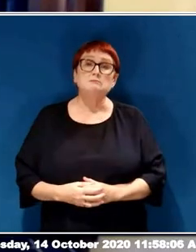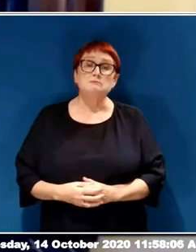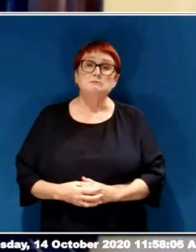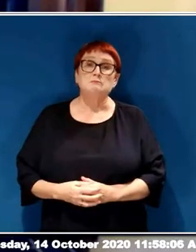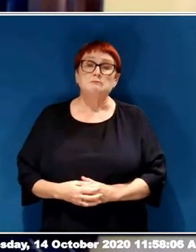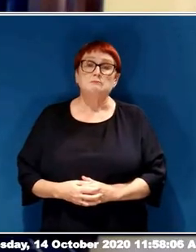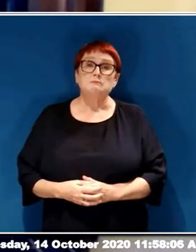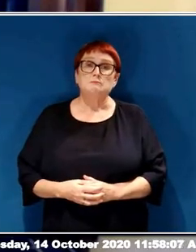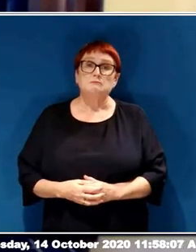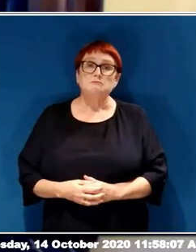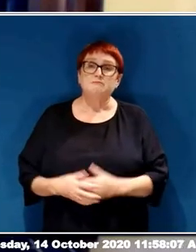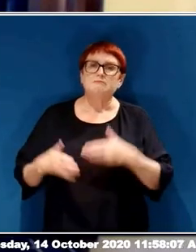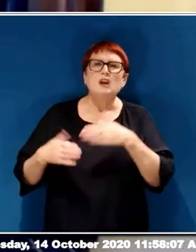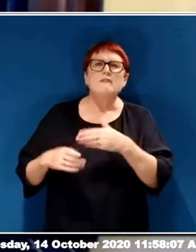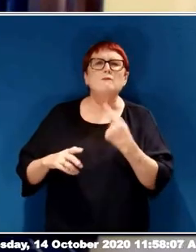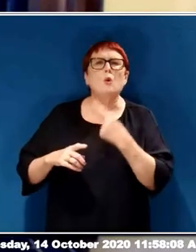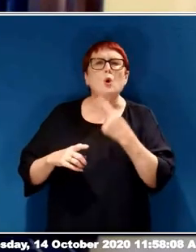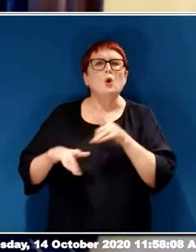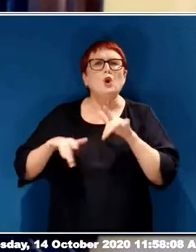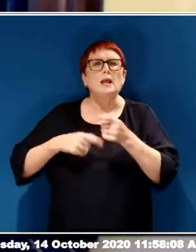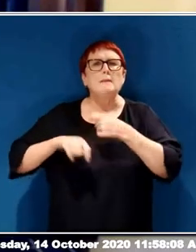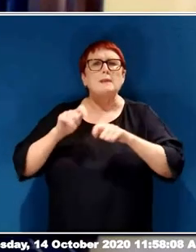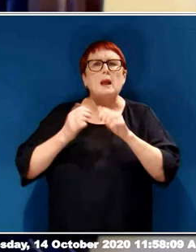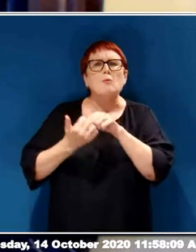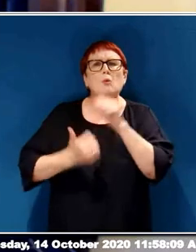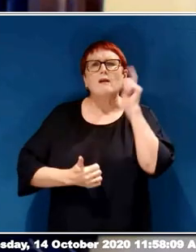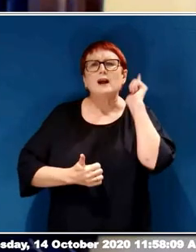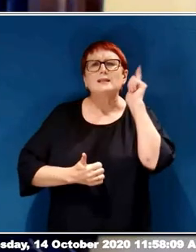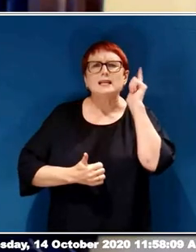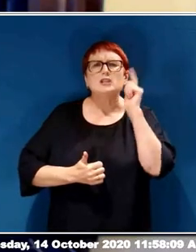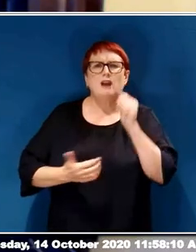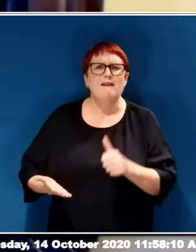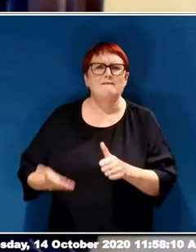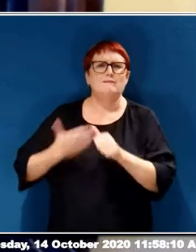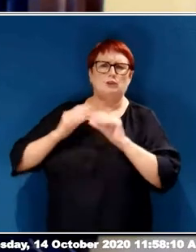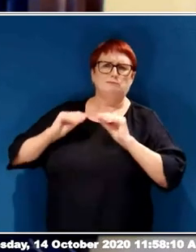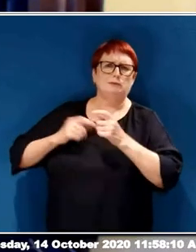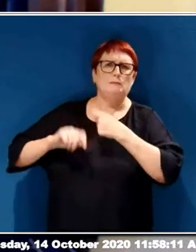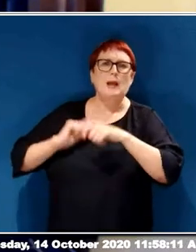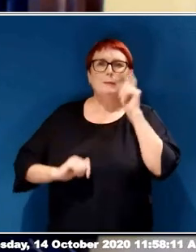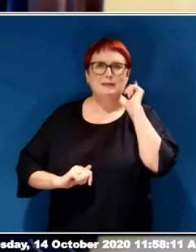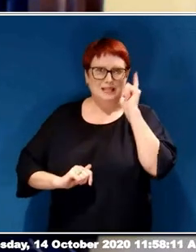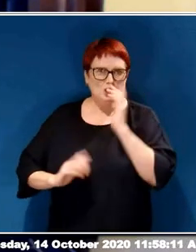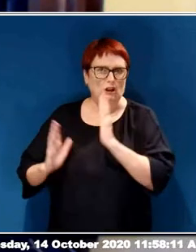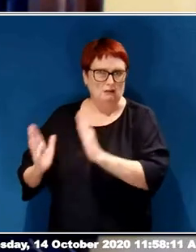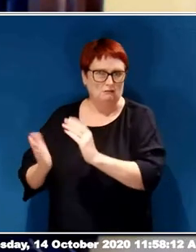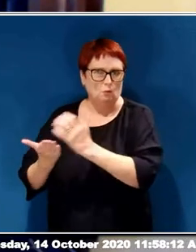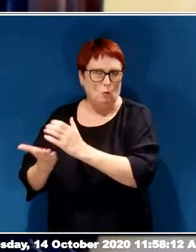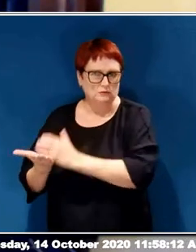initial teacher education. And I ran that course for five years.